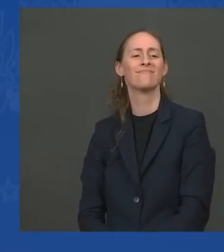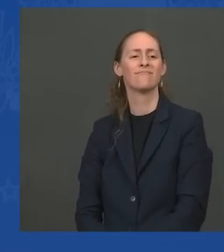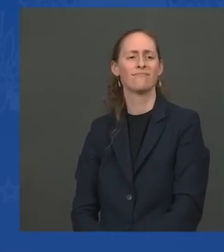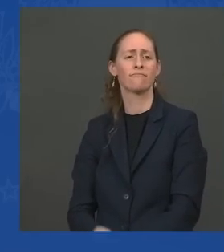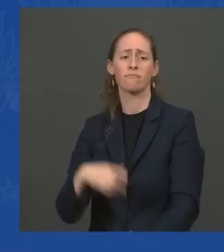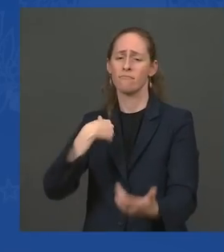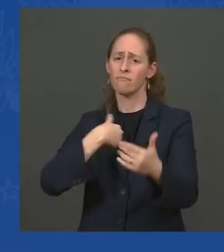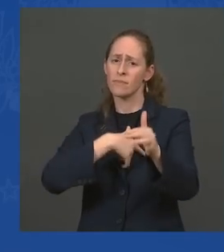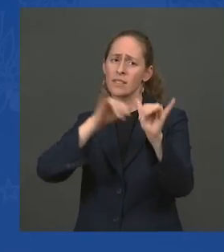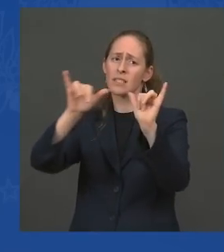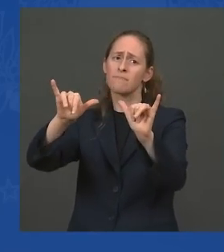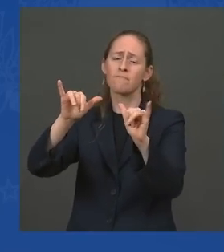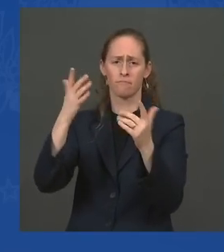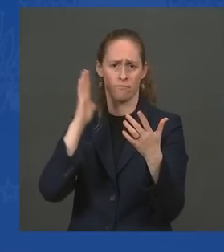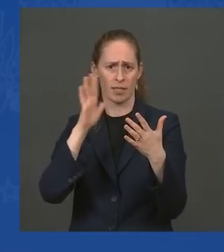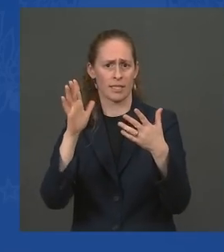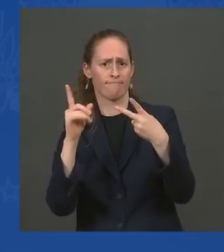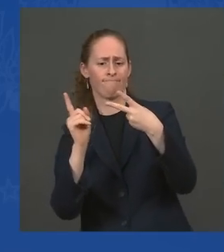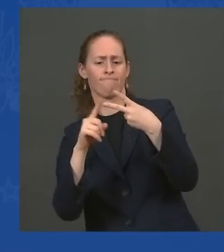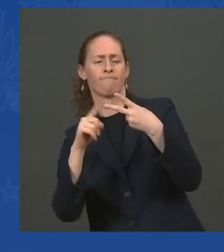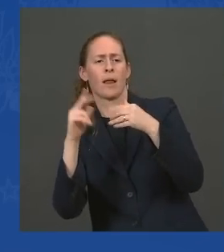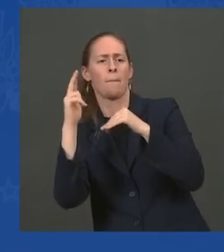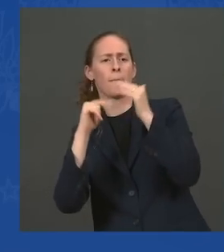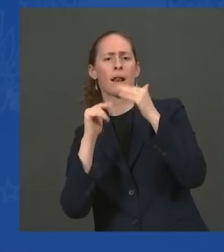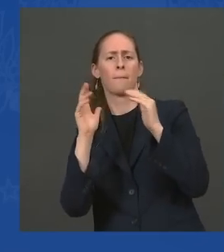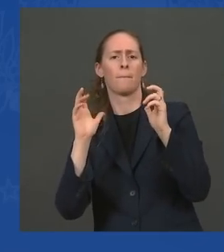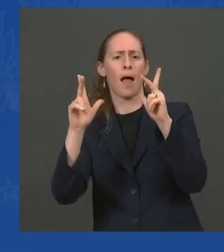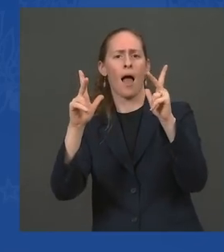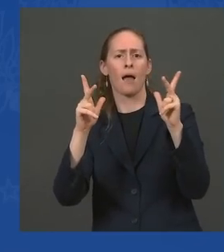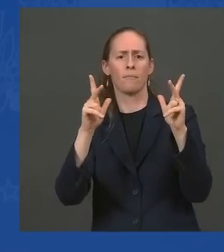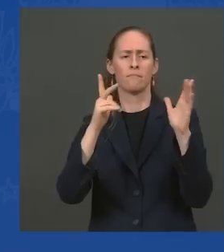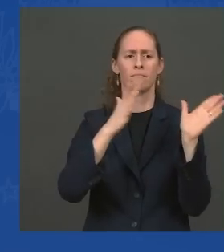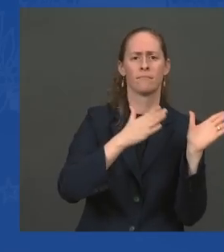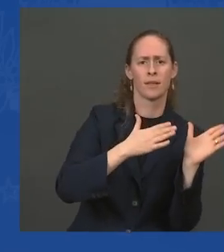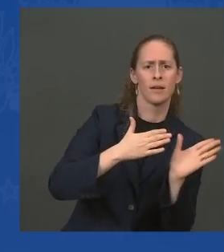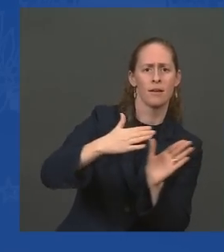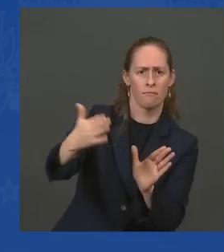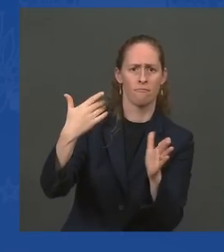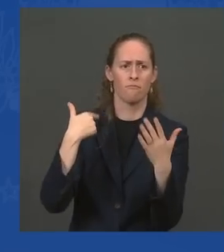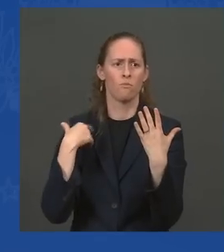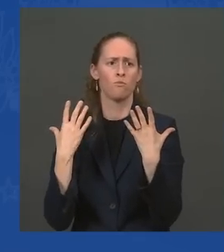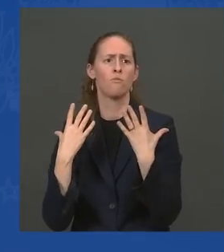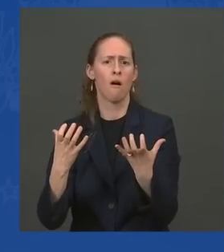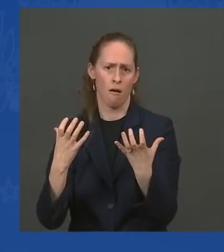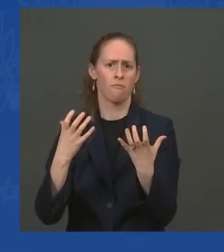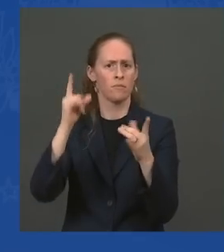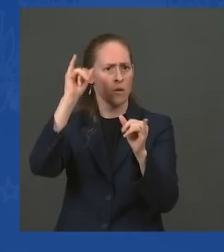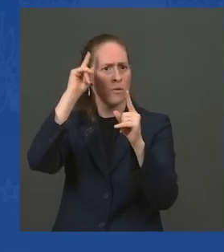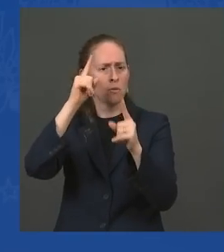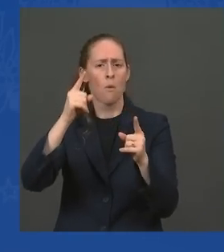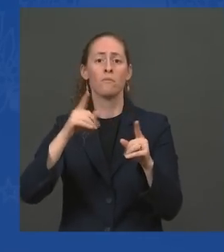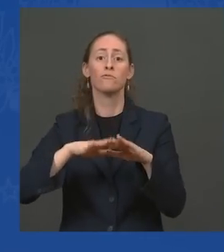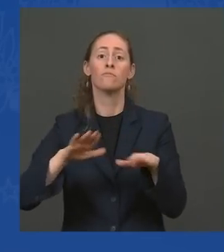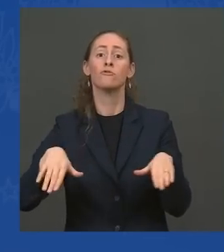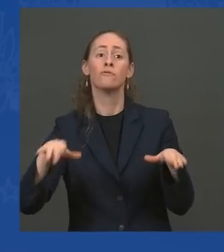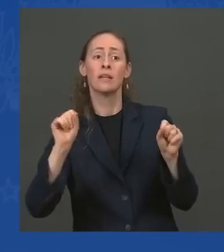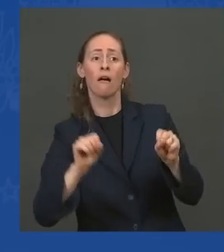so that working families can afford child care, elder care, health care, education, job training that they need and deserve.